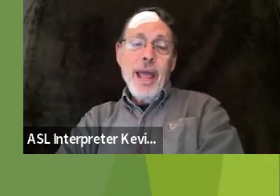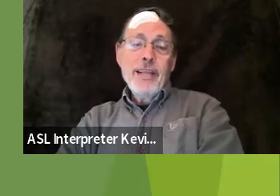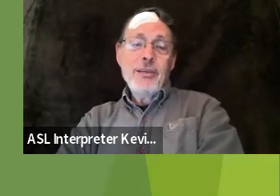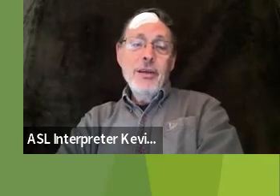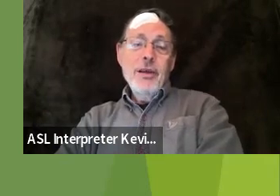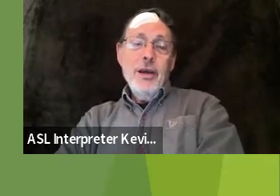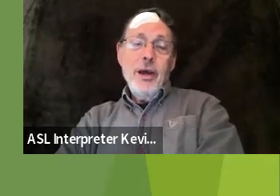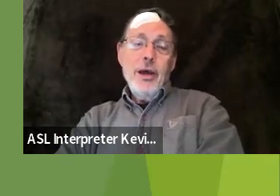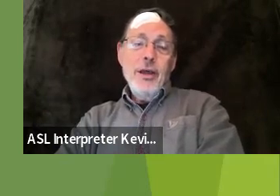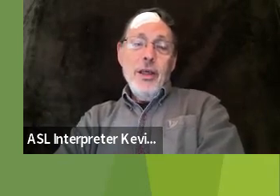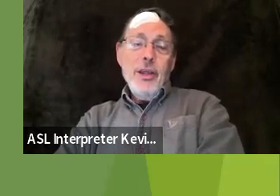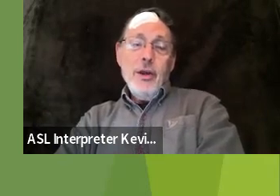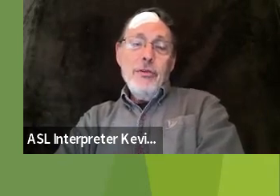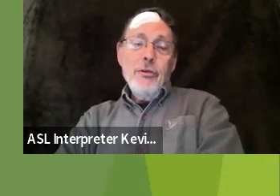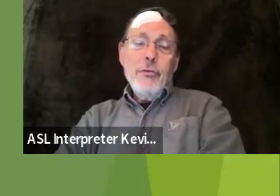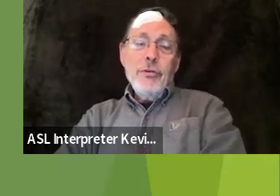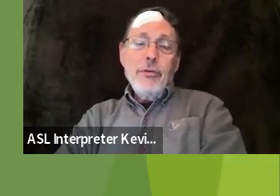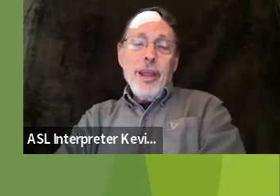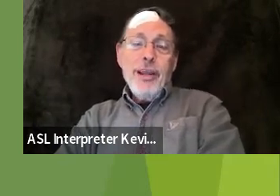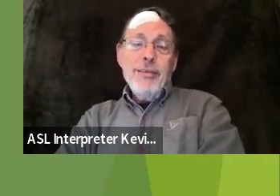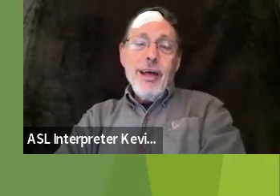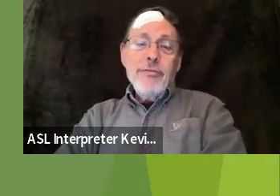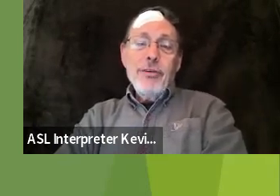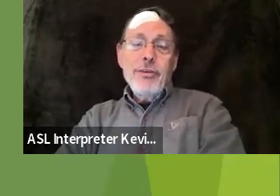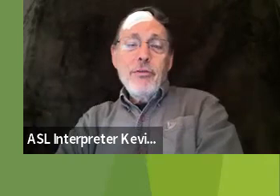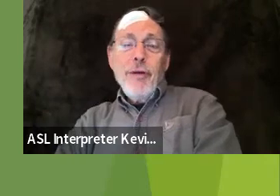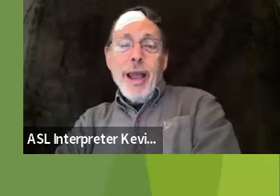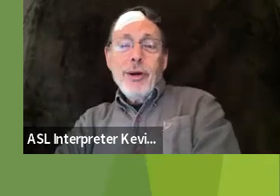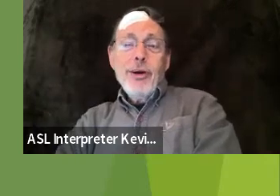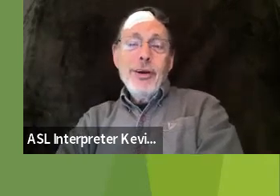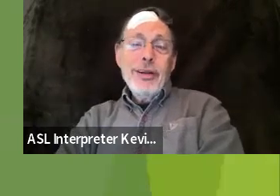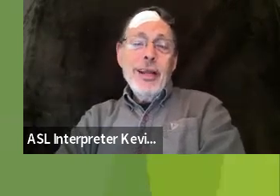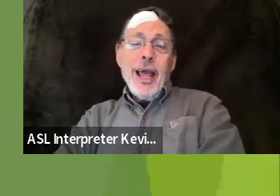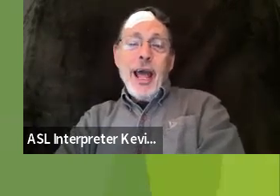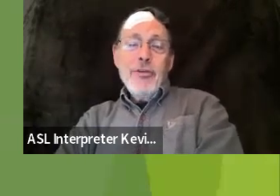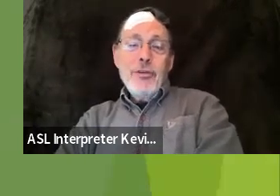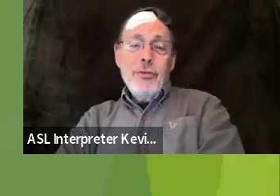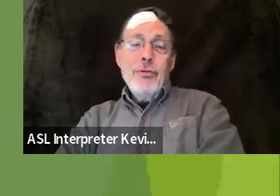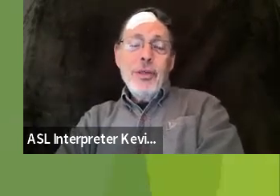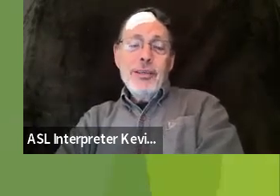I remember in the past, you know, 3rd or 4th grade level of grammar and how to do things